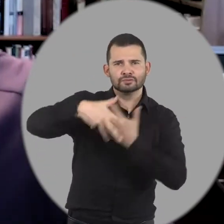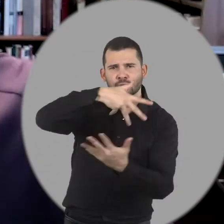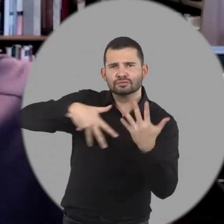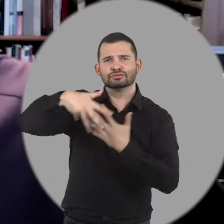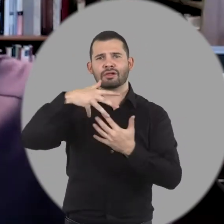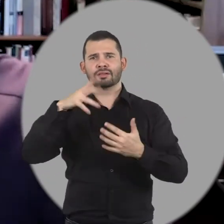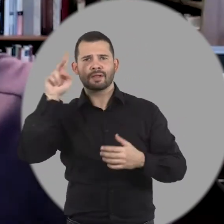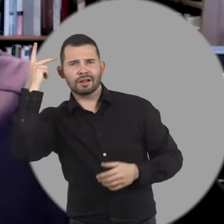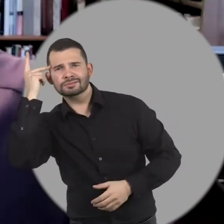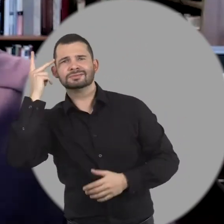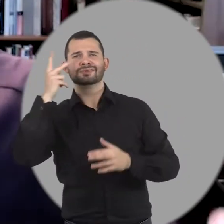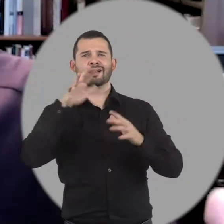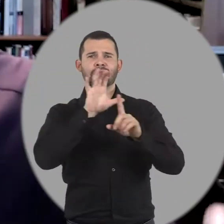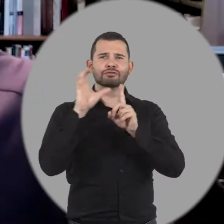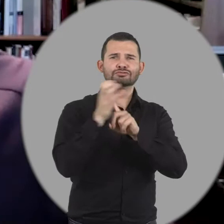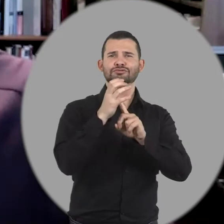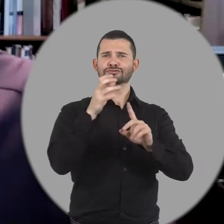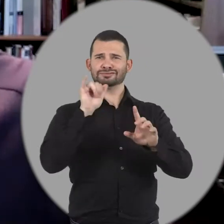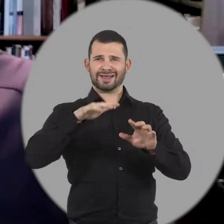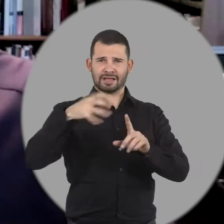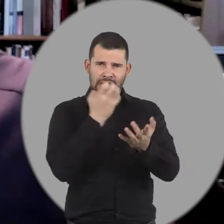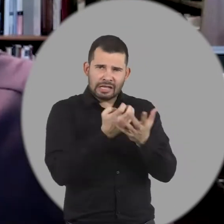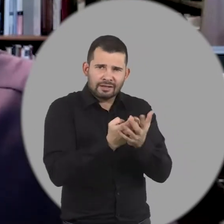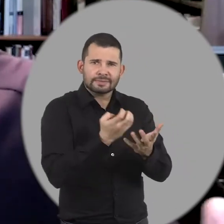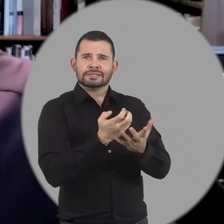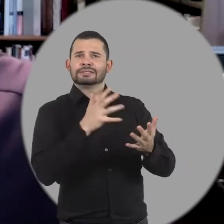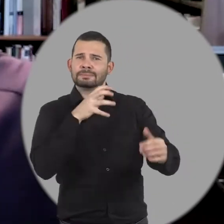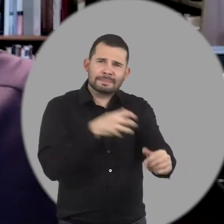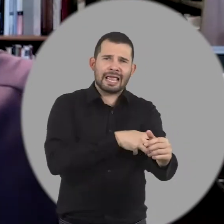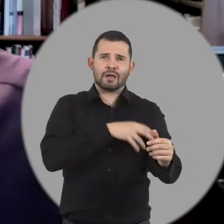and the cultural and the economic power of people with disabilities.